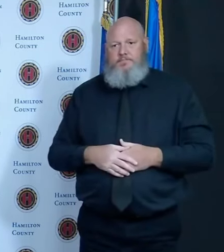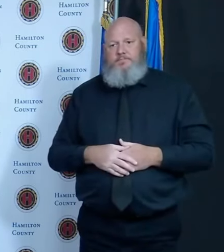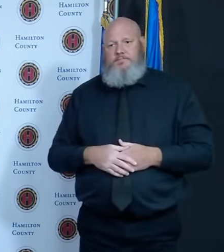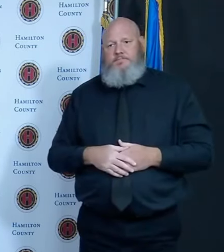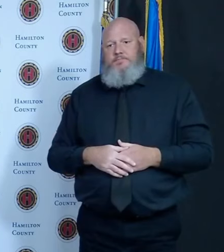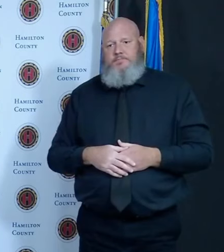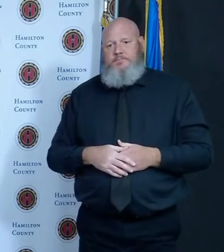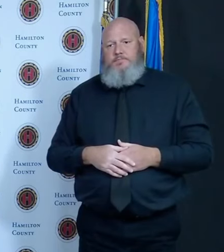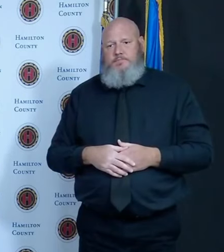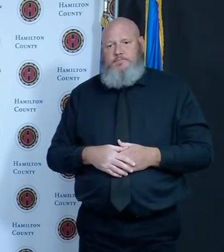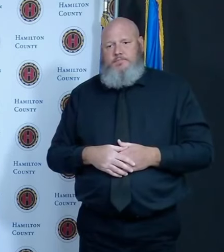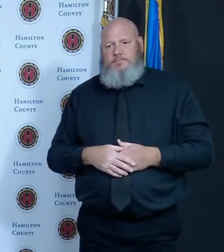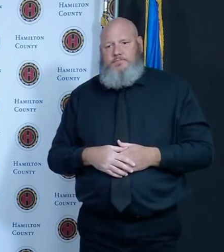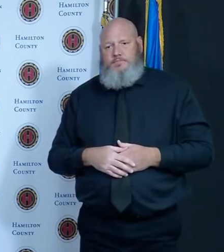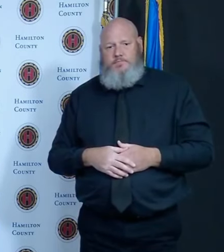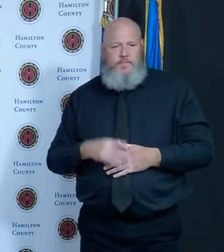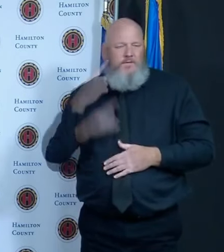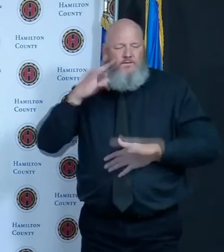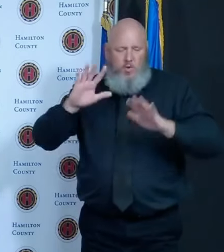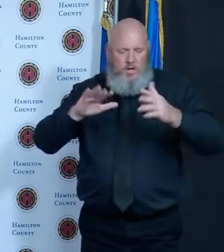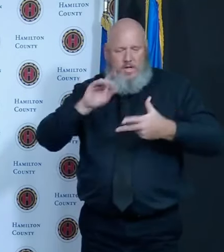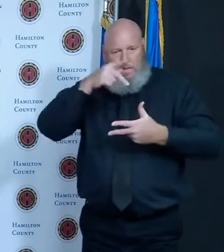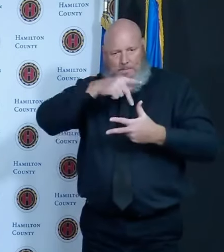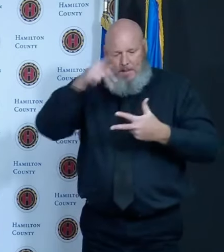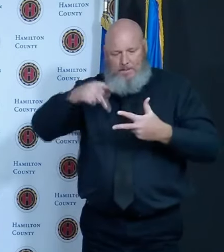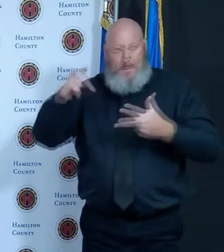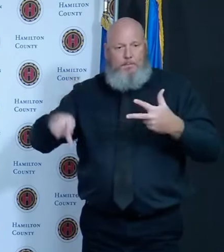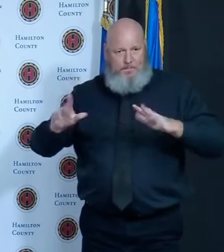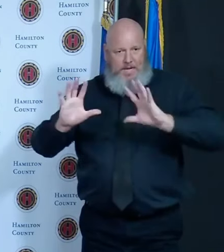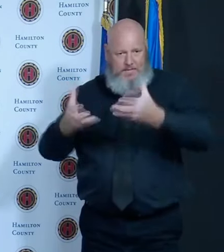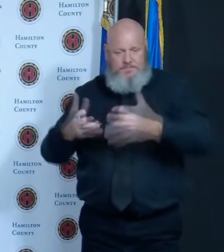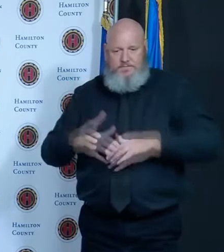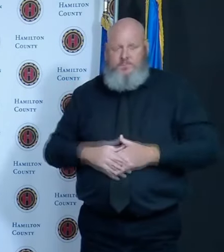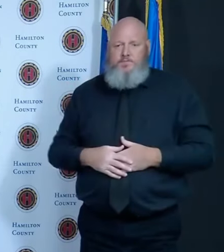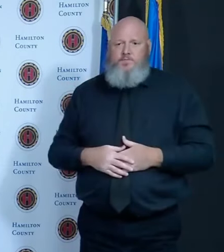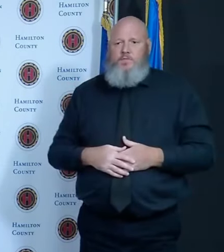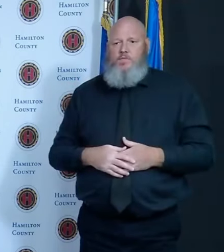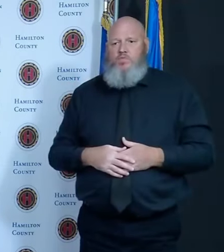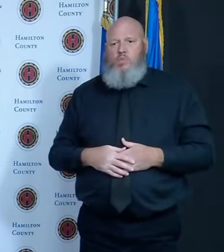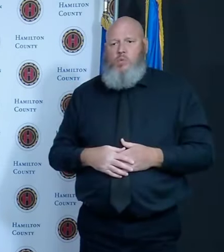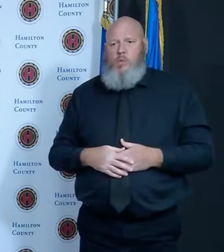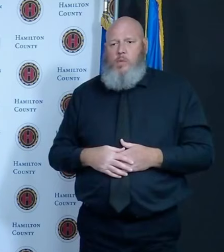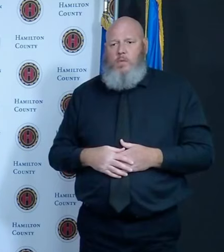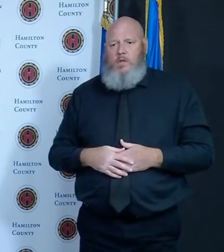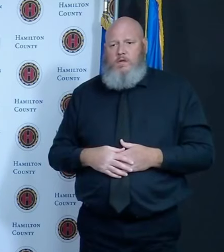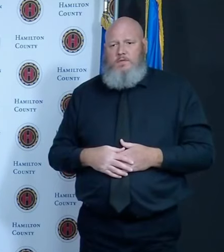do come to our community and alongside the banks who have all come together to